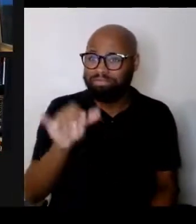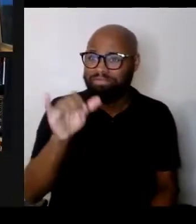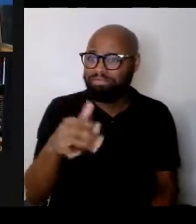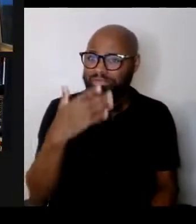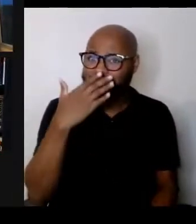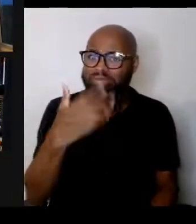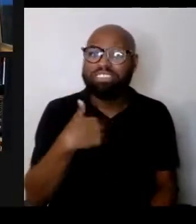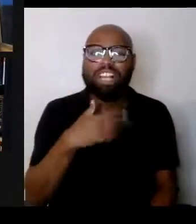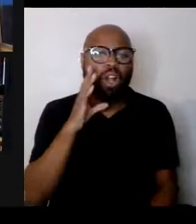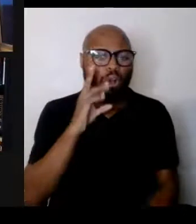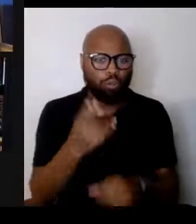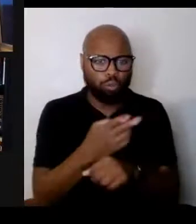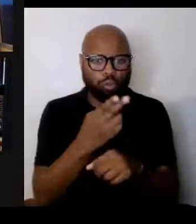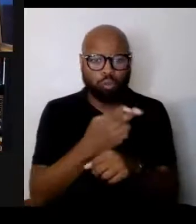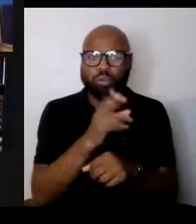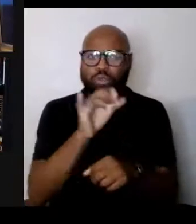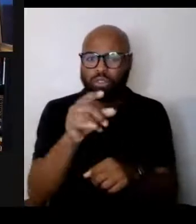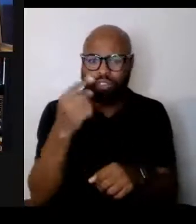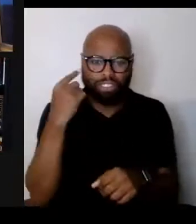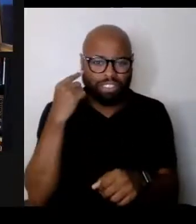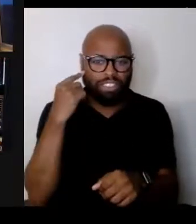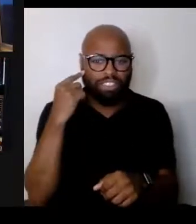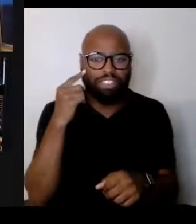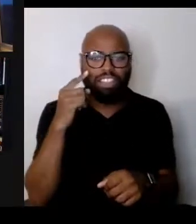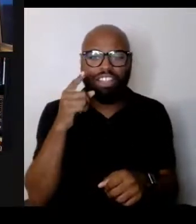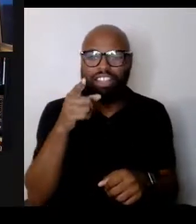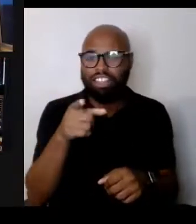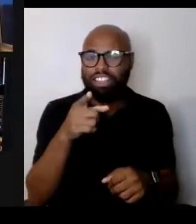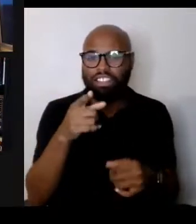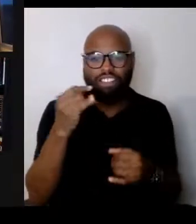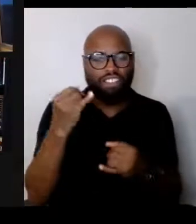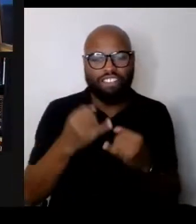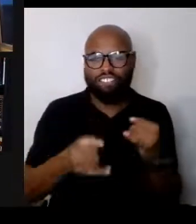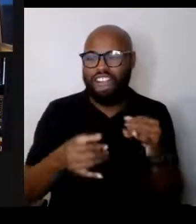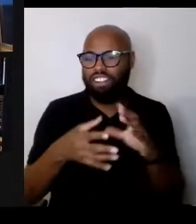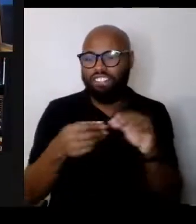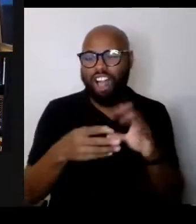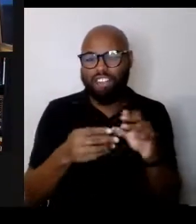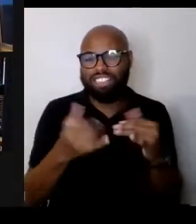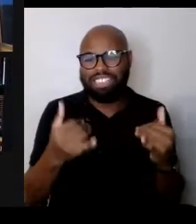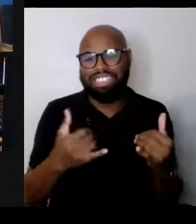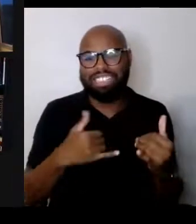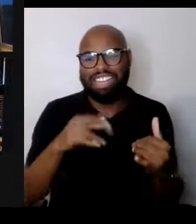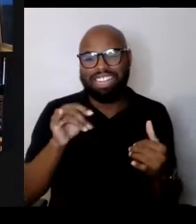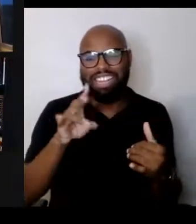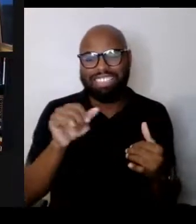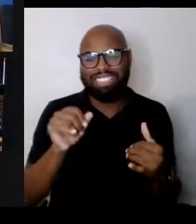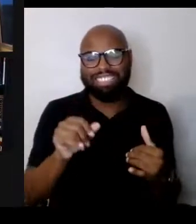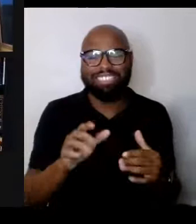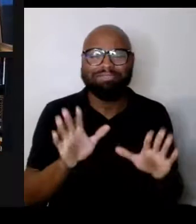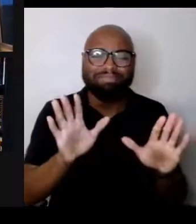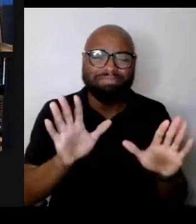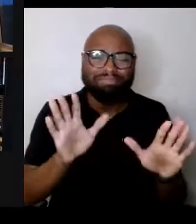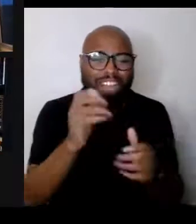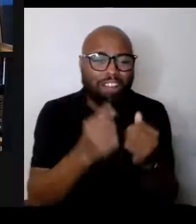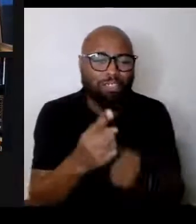as you have the final comment there, Naischa. Everybody, thank you so much, thank you so much,